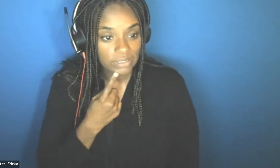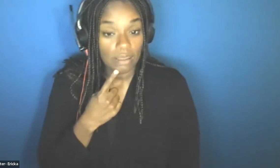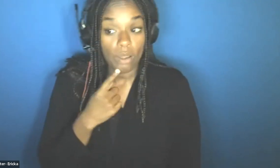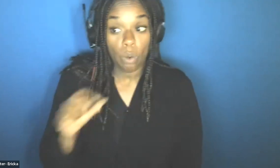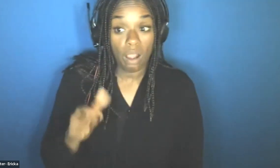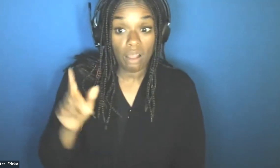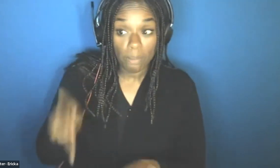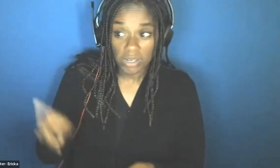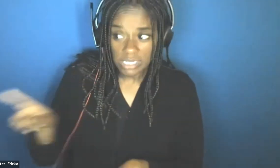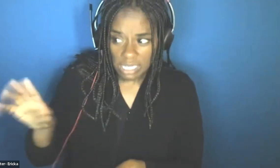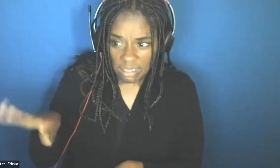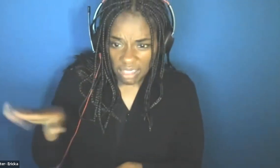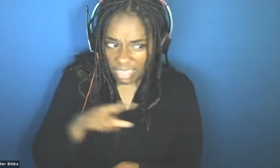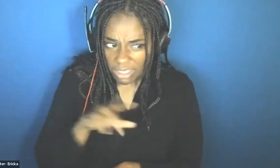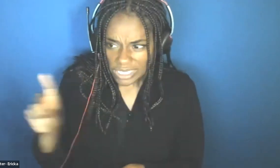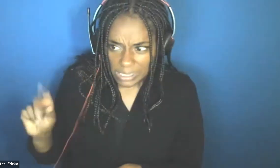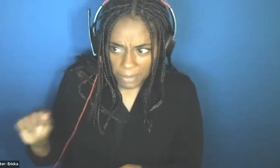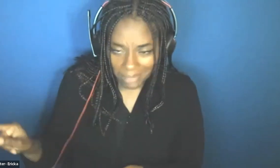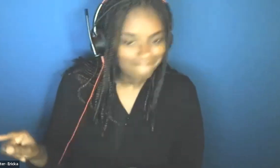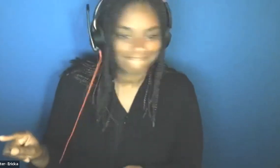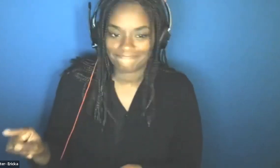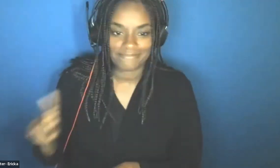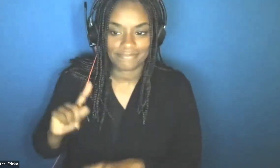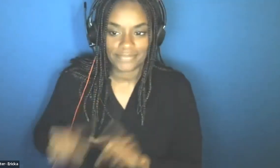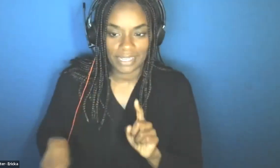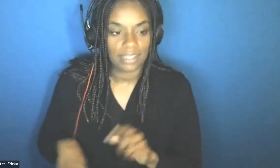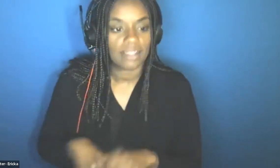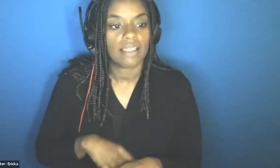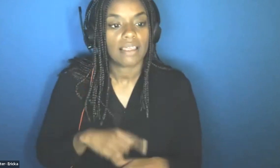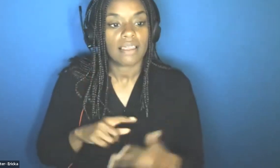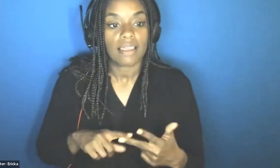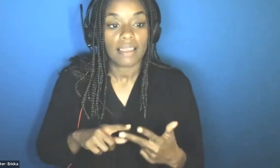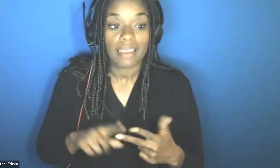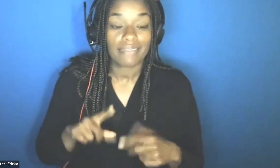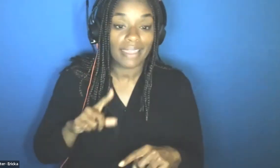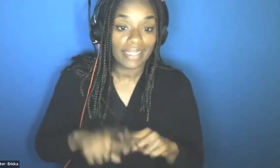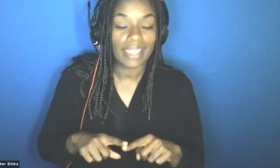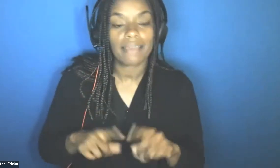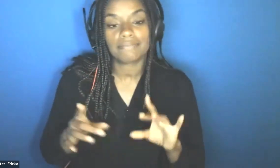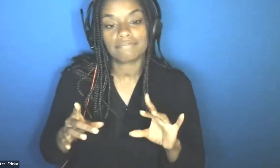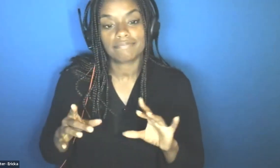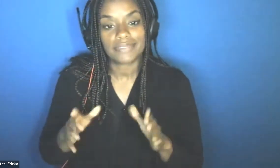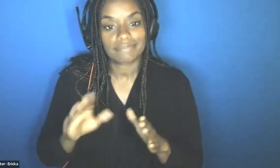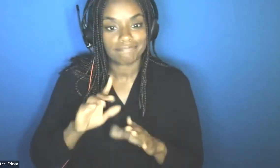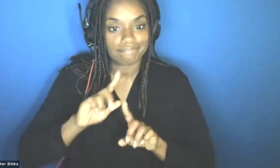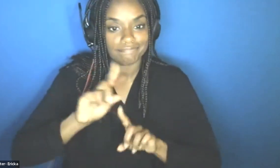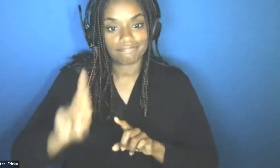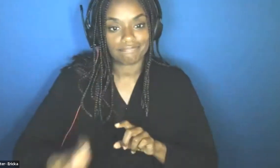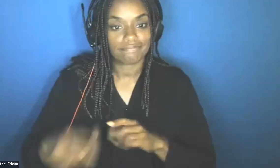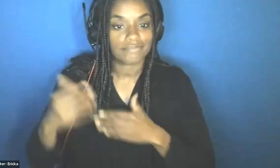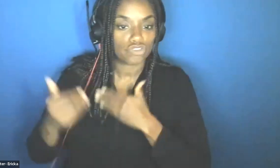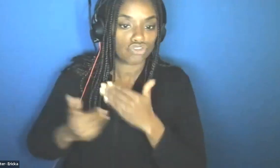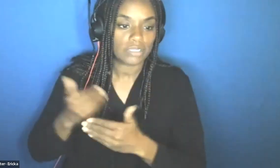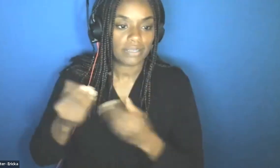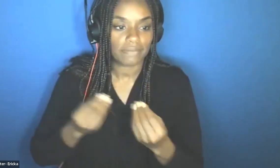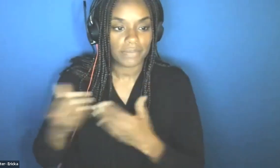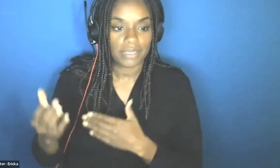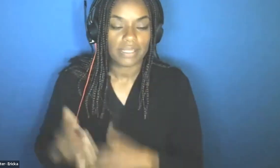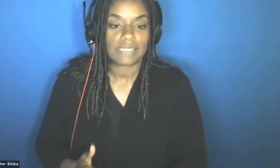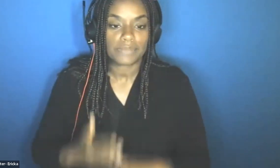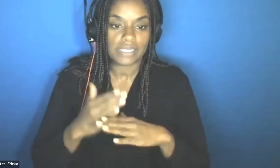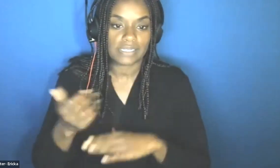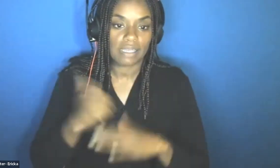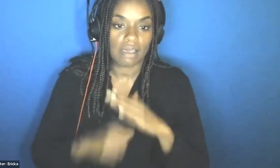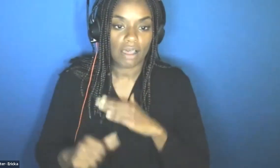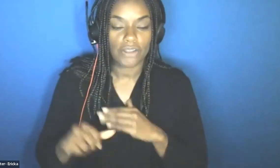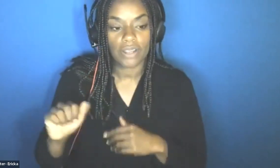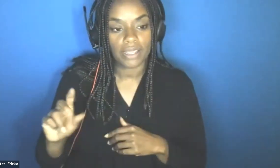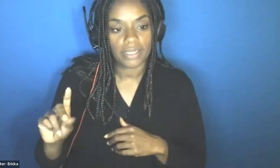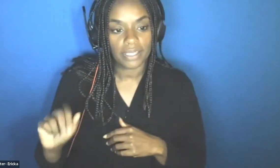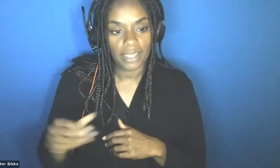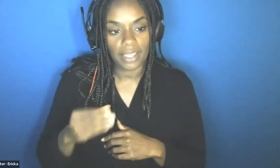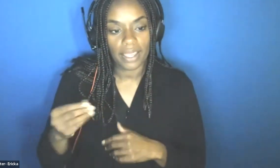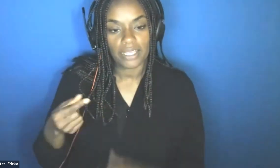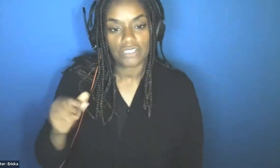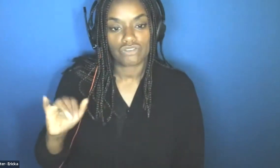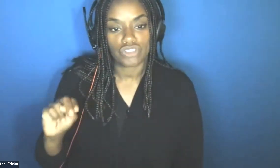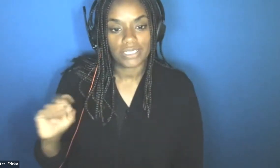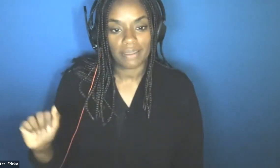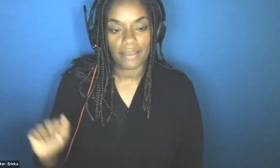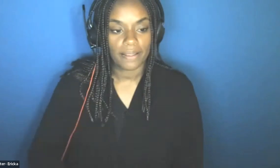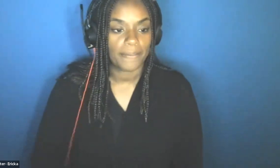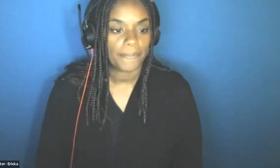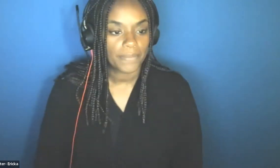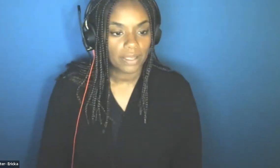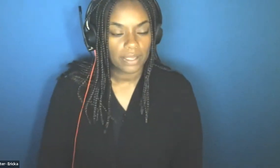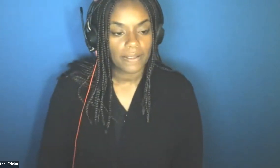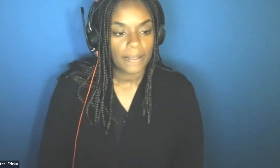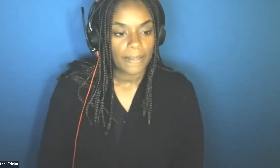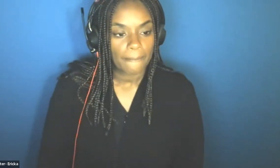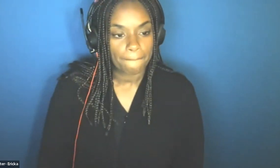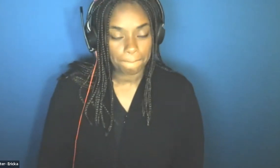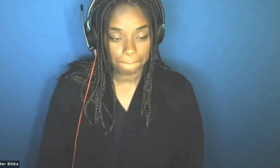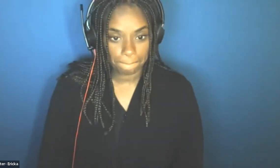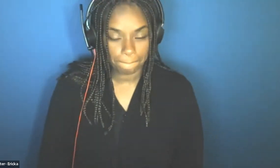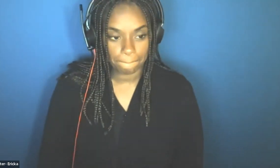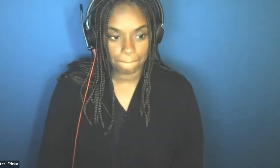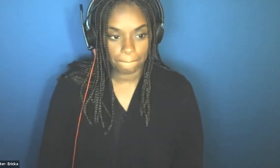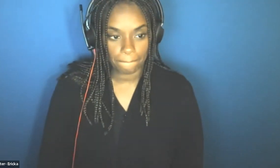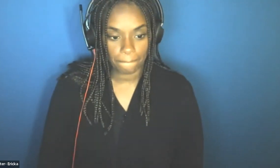They can't ask about, again, the nature of the severity of the employee's disability.